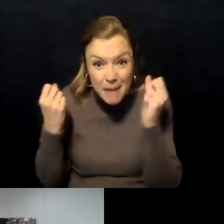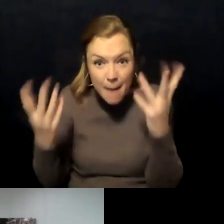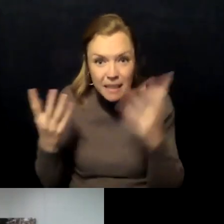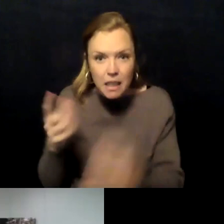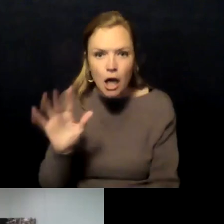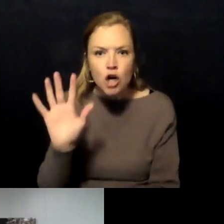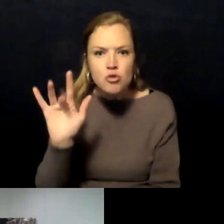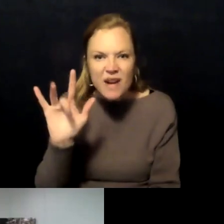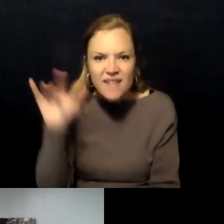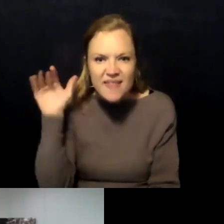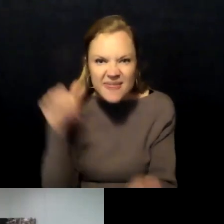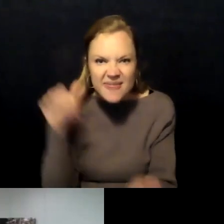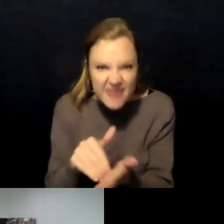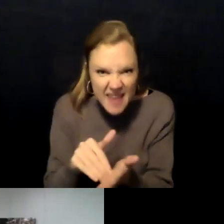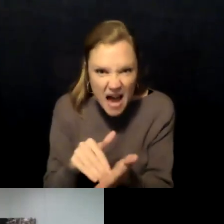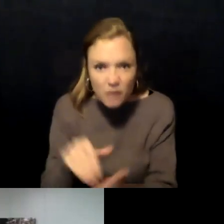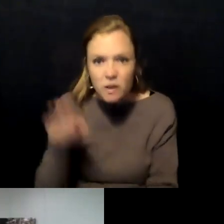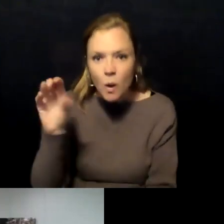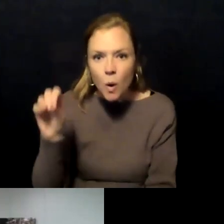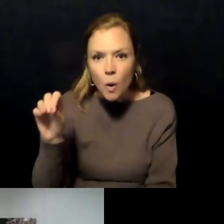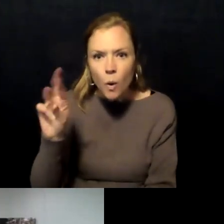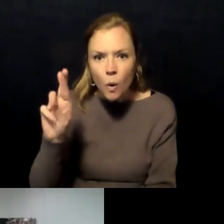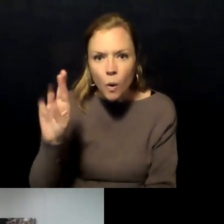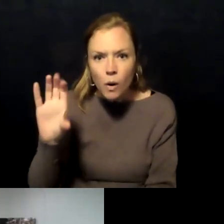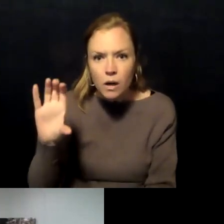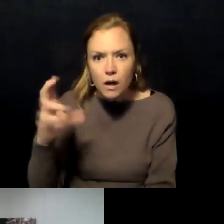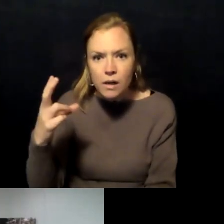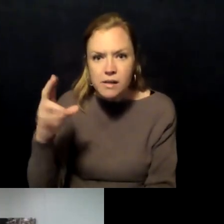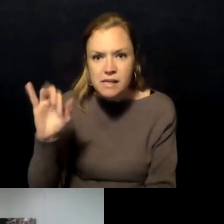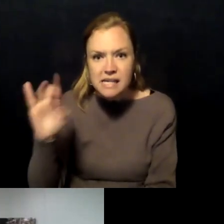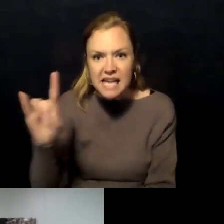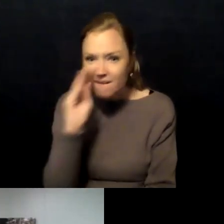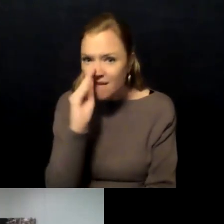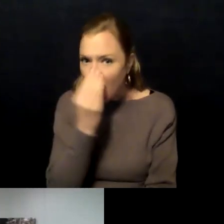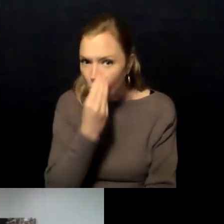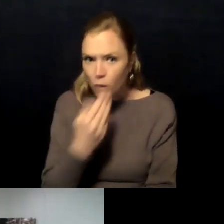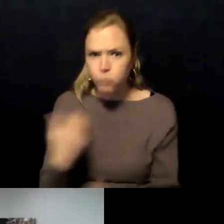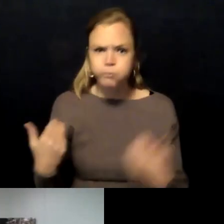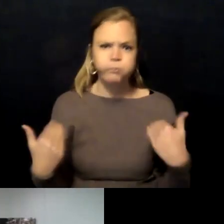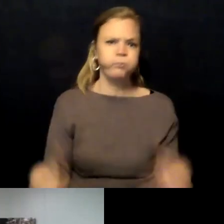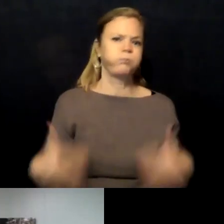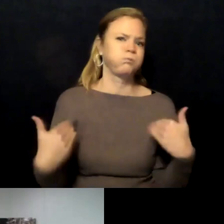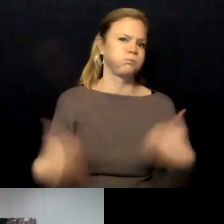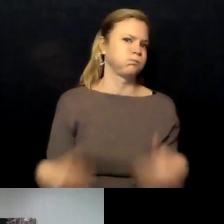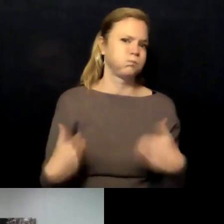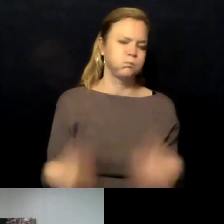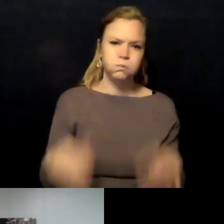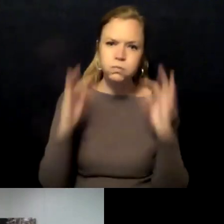And they're all different! So you know, here at the Zoo,